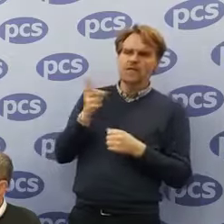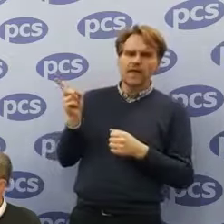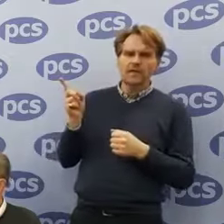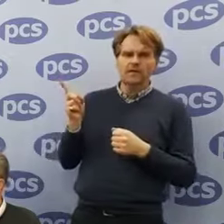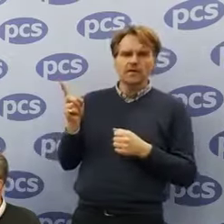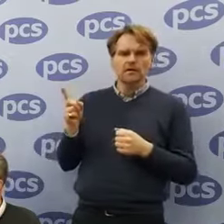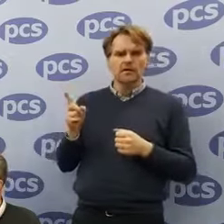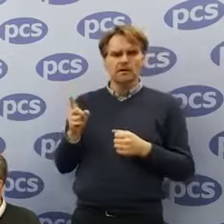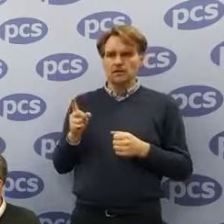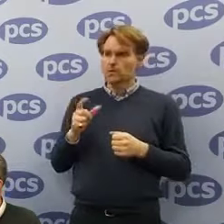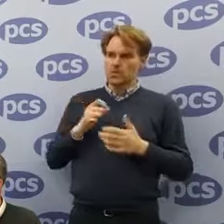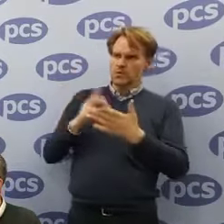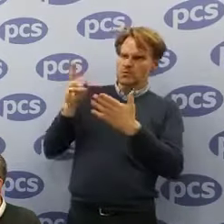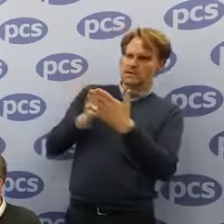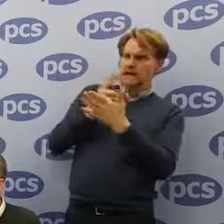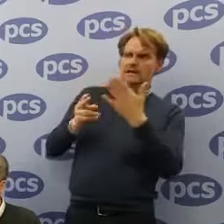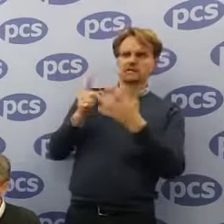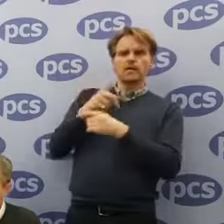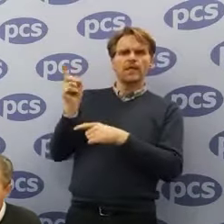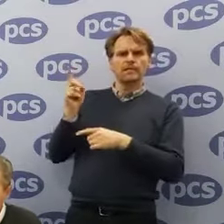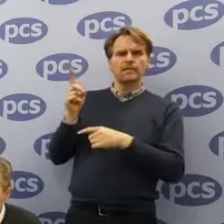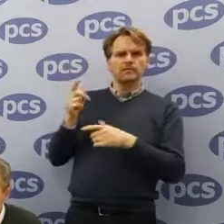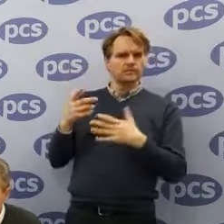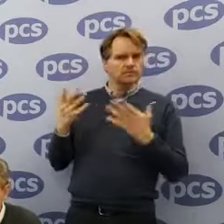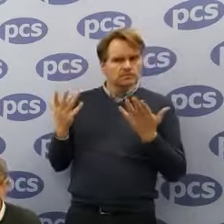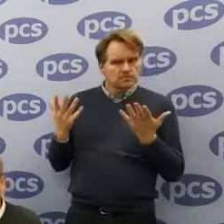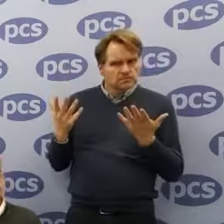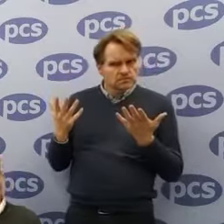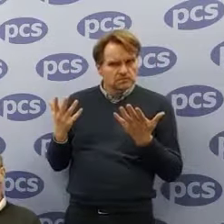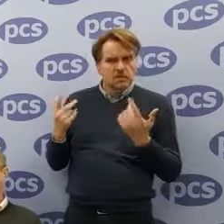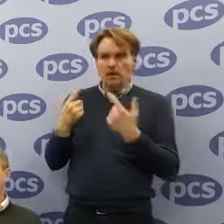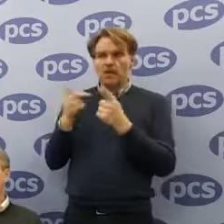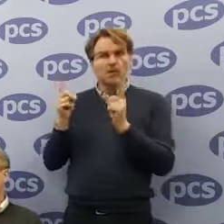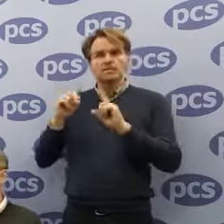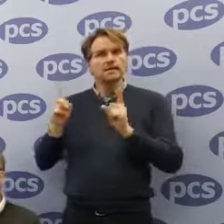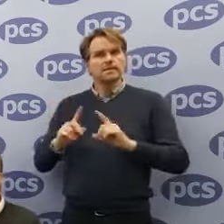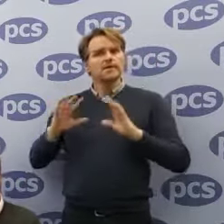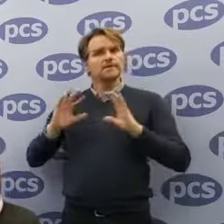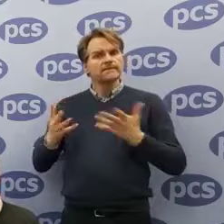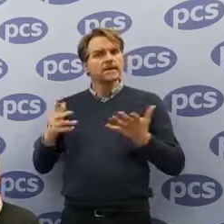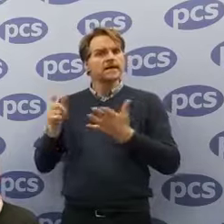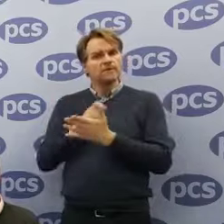they'd have their membership cancelled. Okay well I think that that question